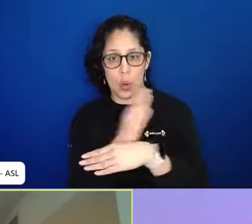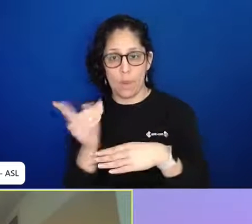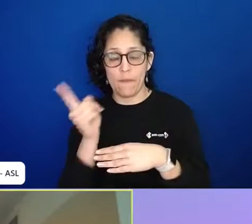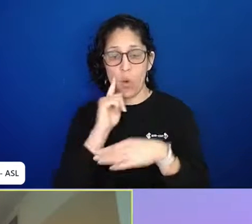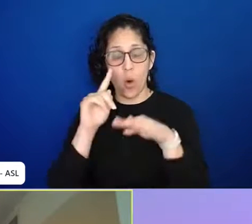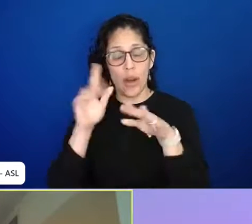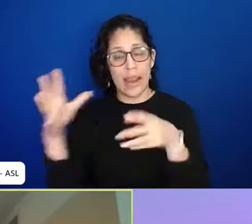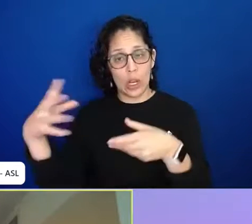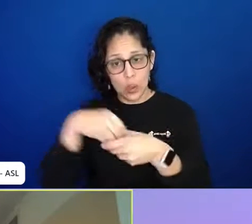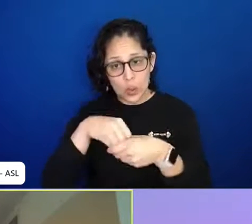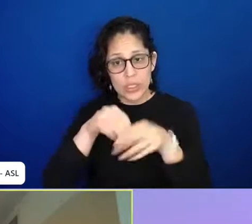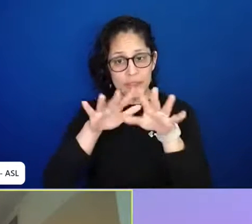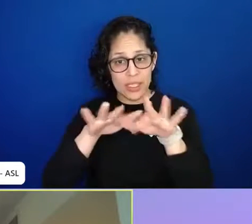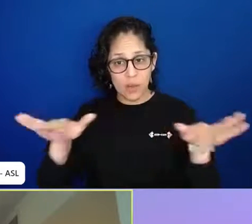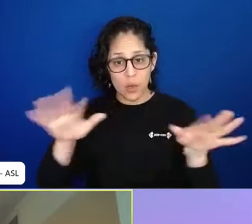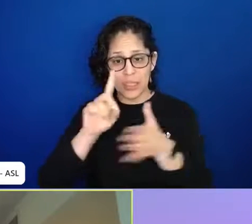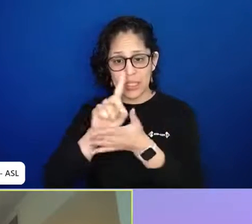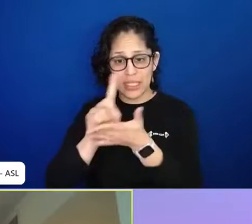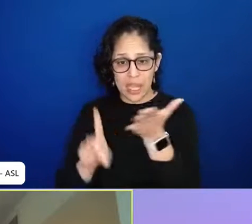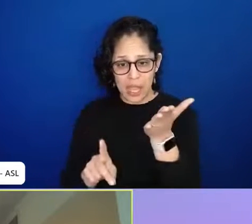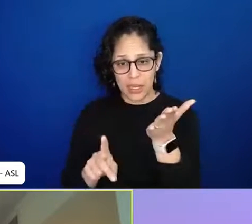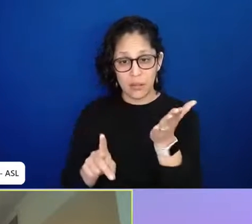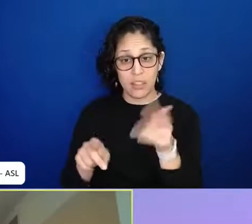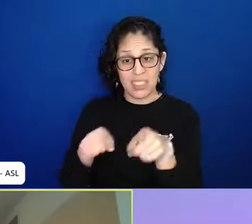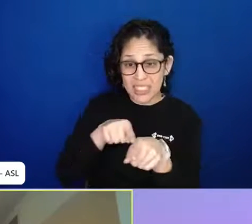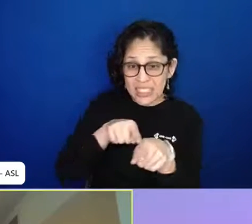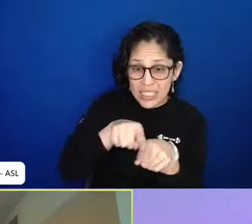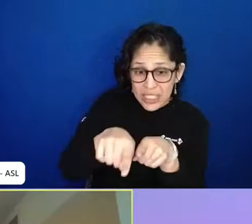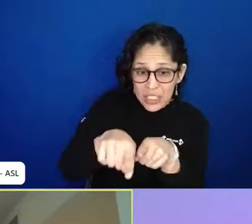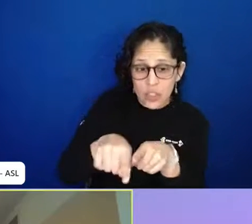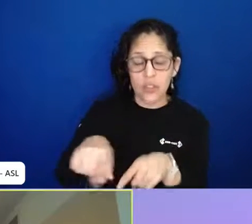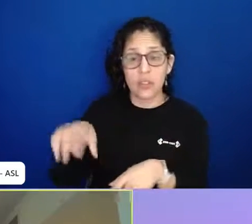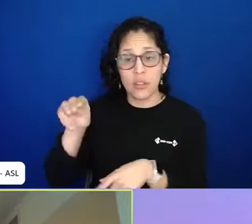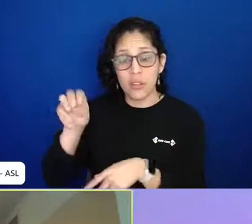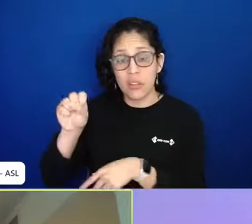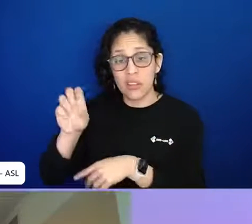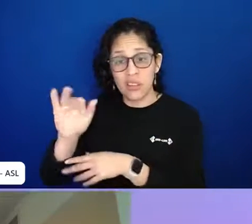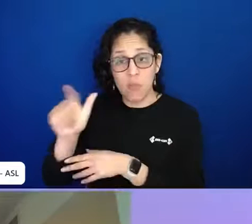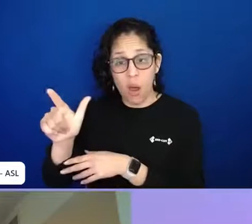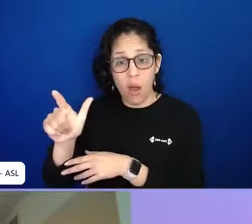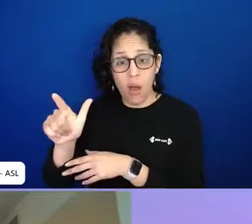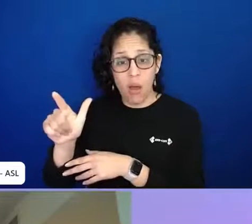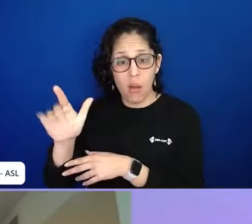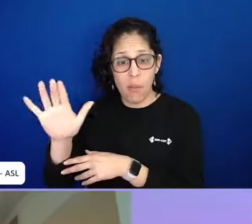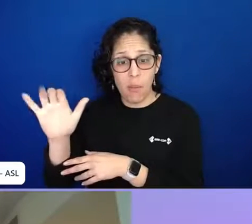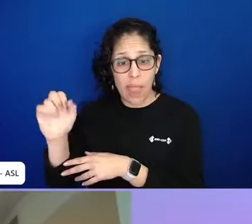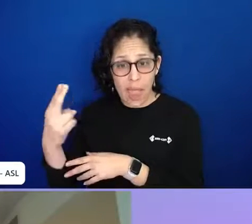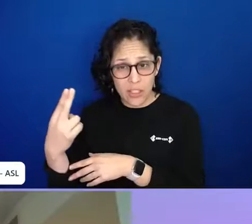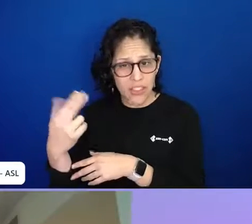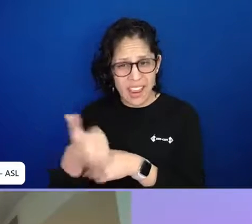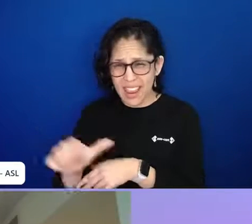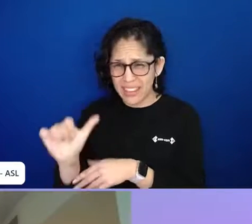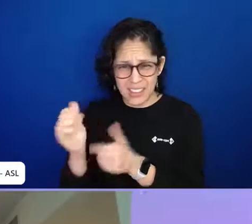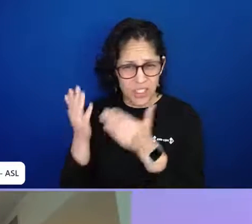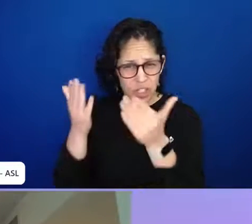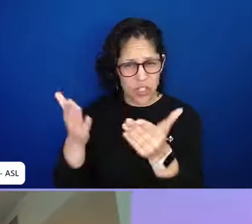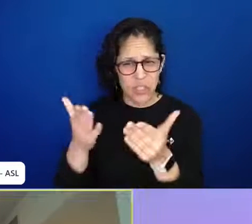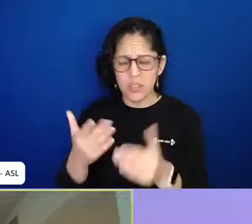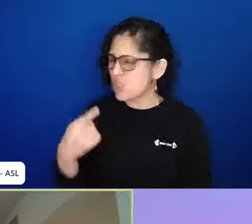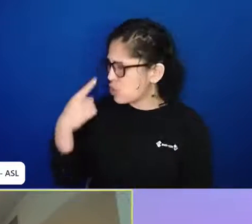are there any strategies for identifying requirements and scope for inclusive, diverse design and niche small